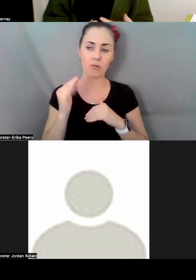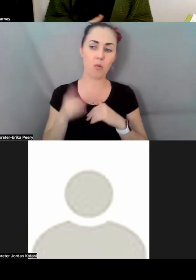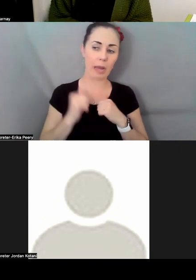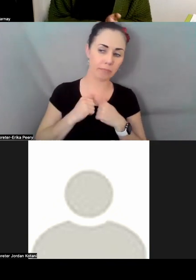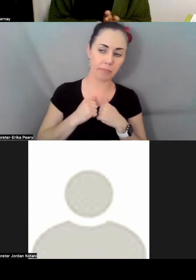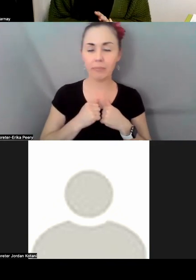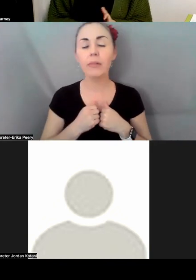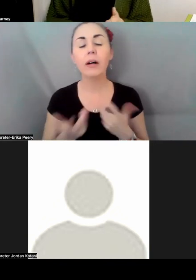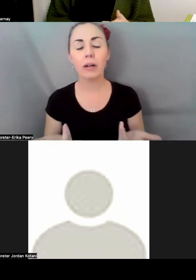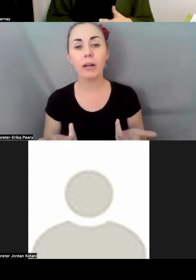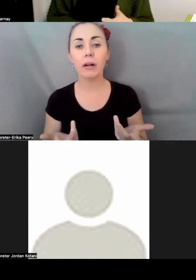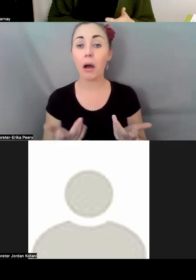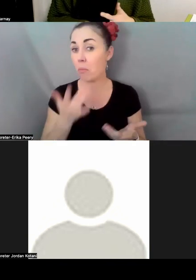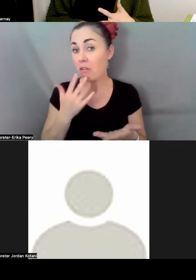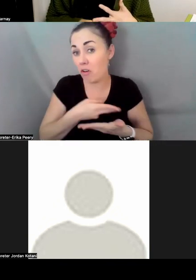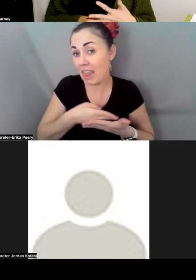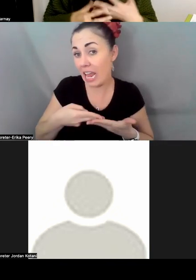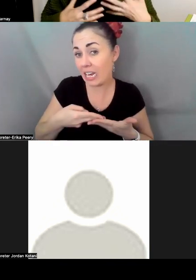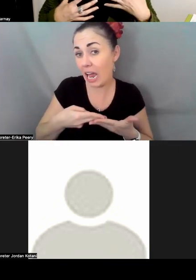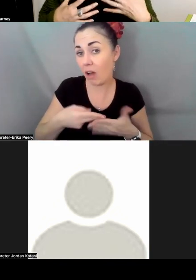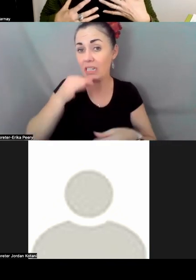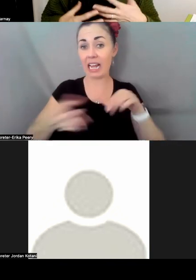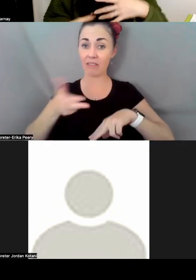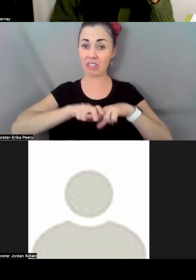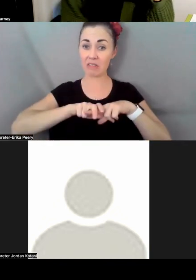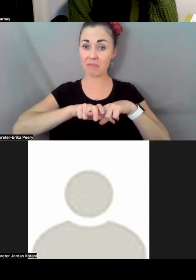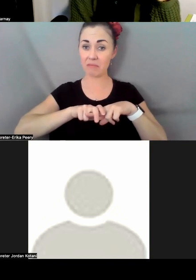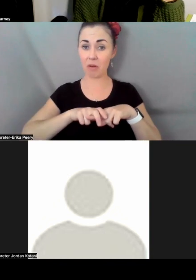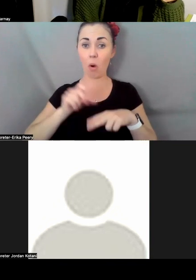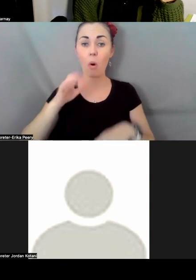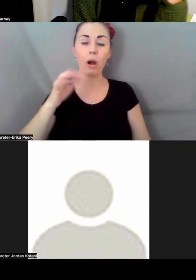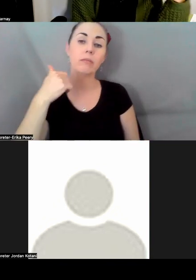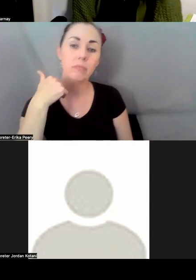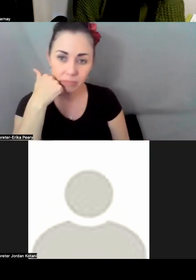See them preferring to lie down instead of sitting up right. Maybe they're leaning head or arm,